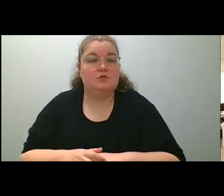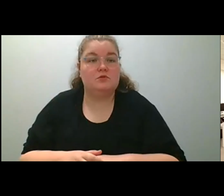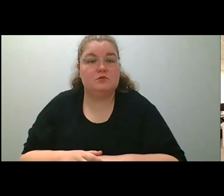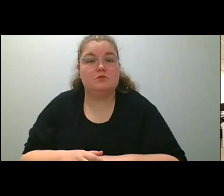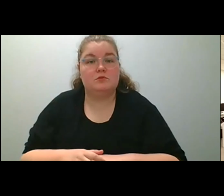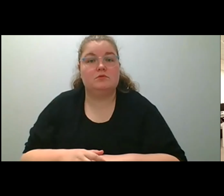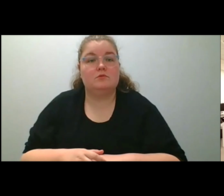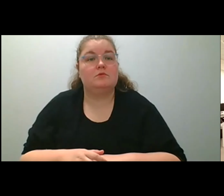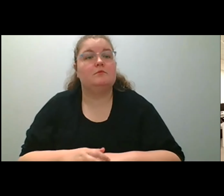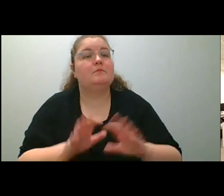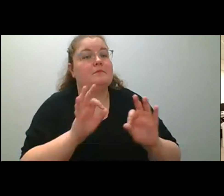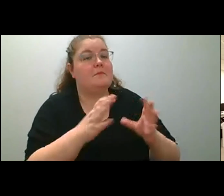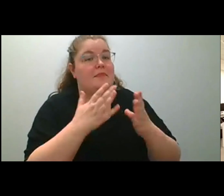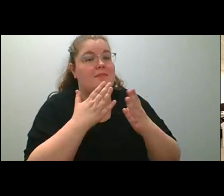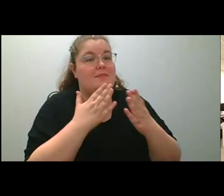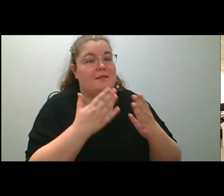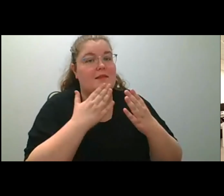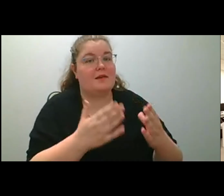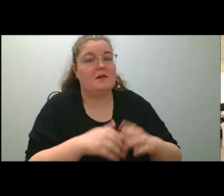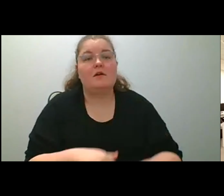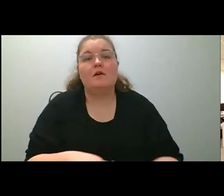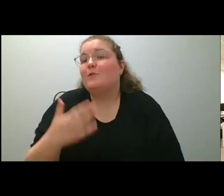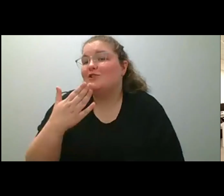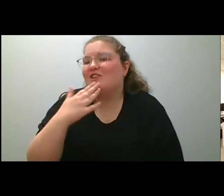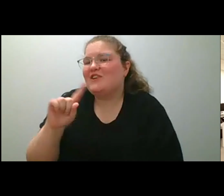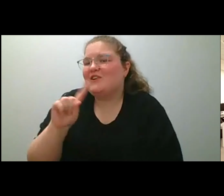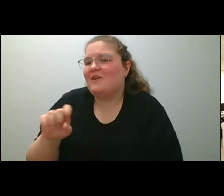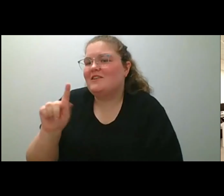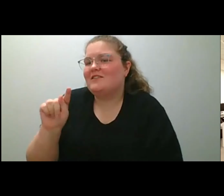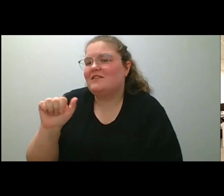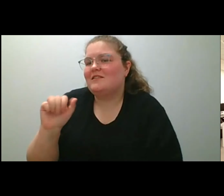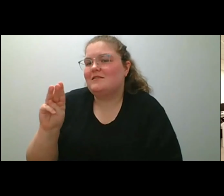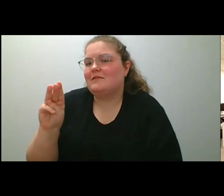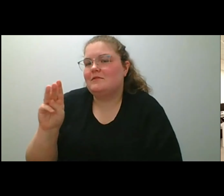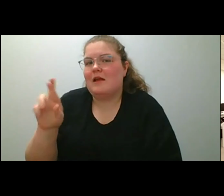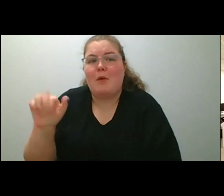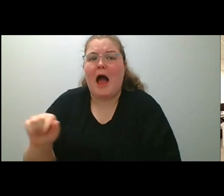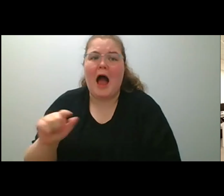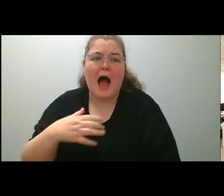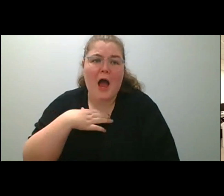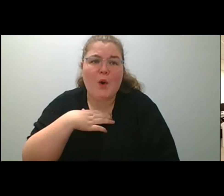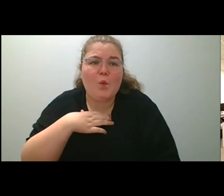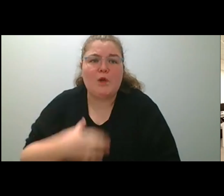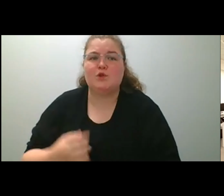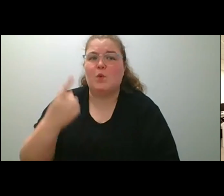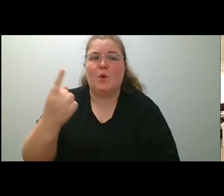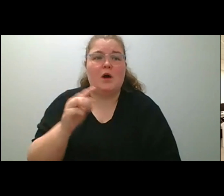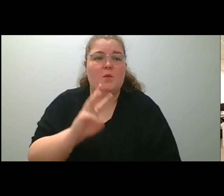Thank you. That's a great question. I wish there were like a central place where we can get all of this information.